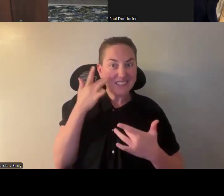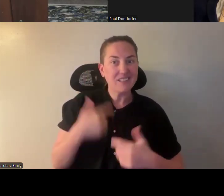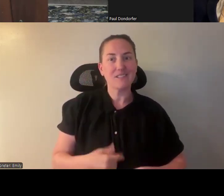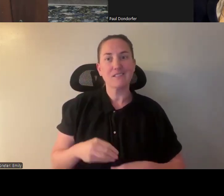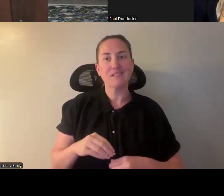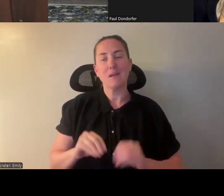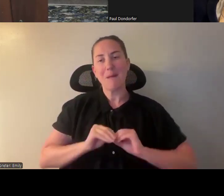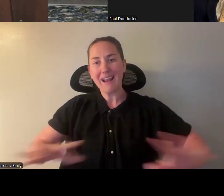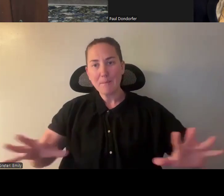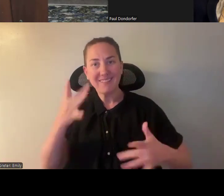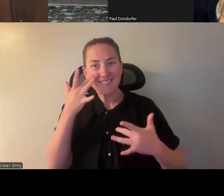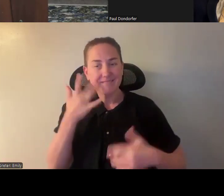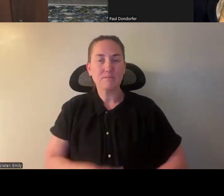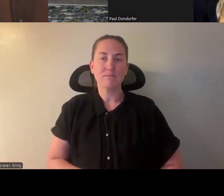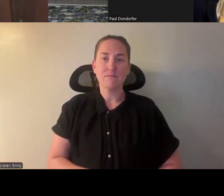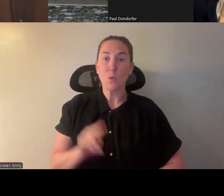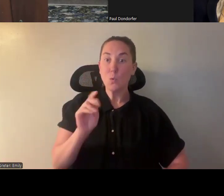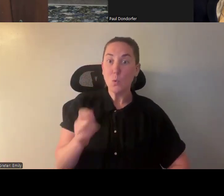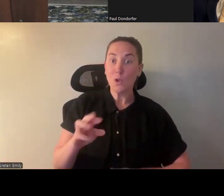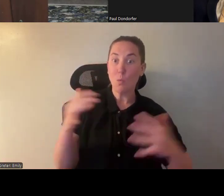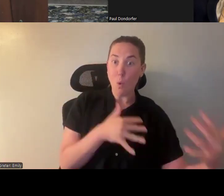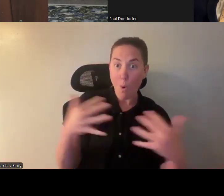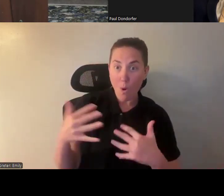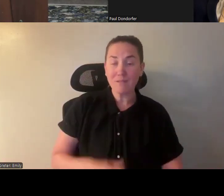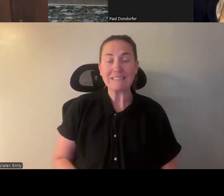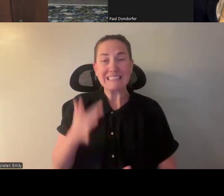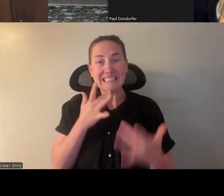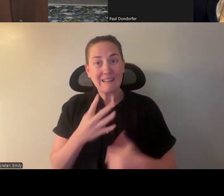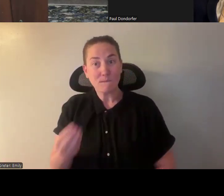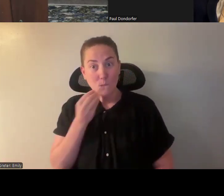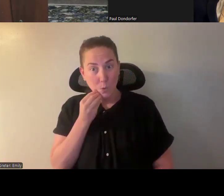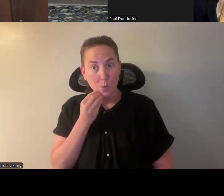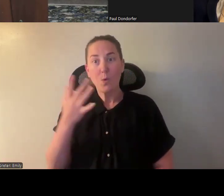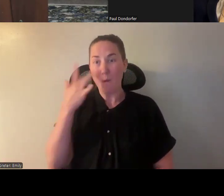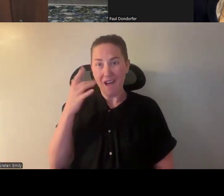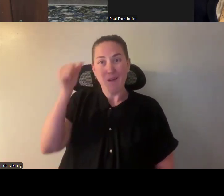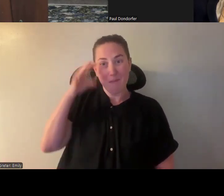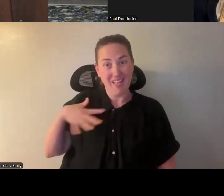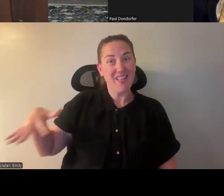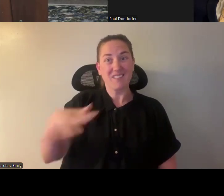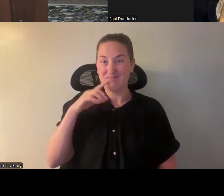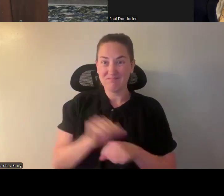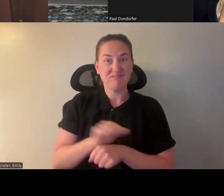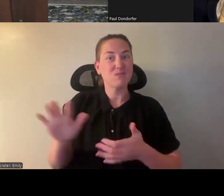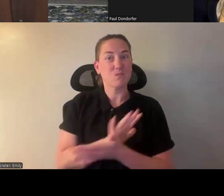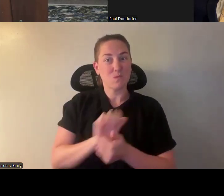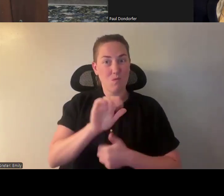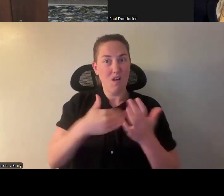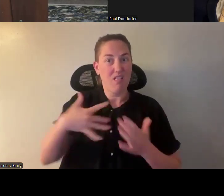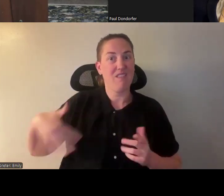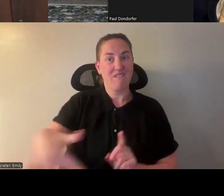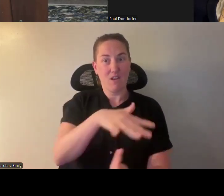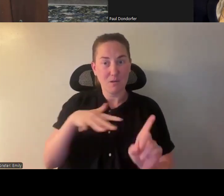war lack of food caused by man destroying his environment Increasing human population